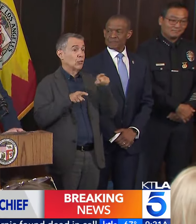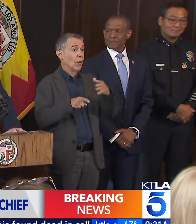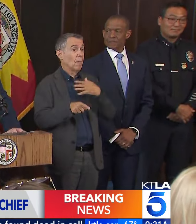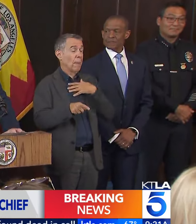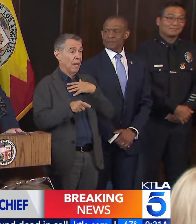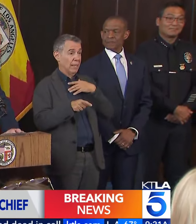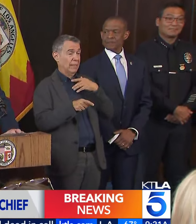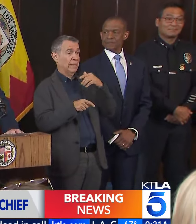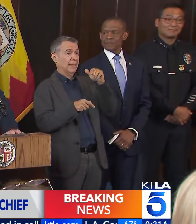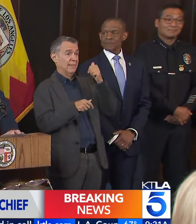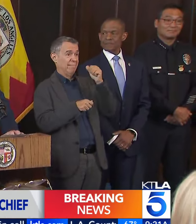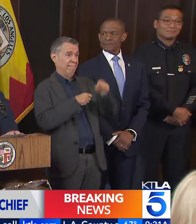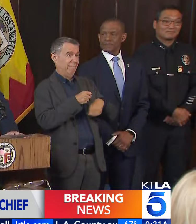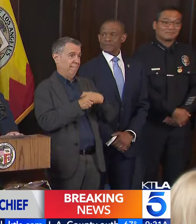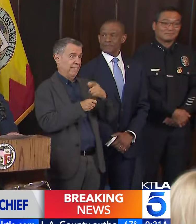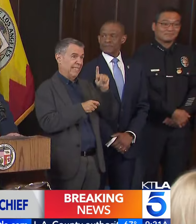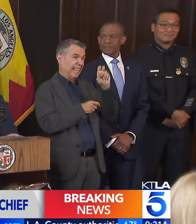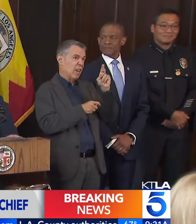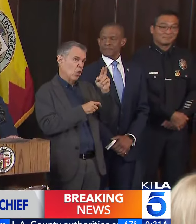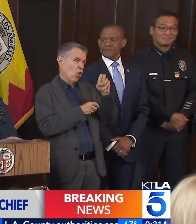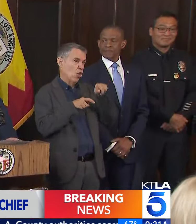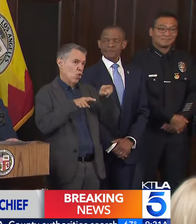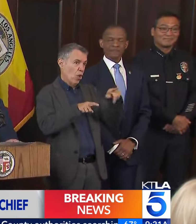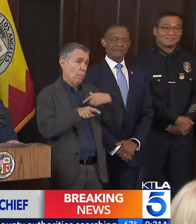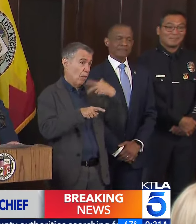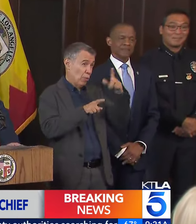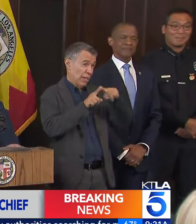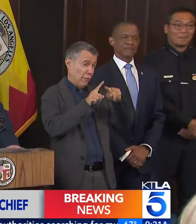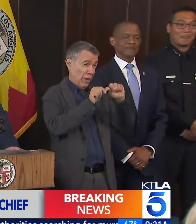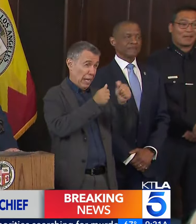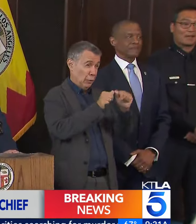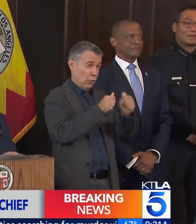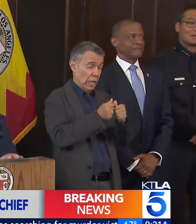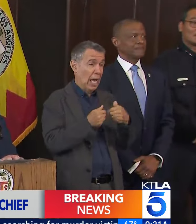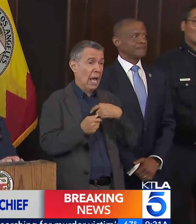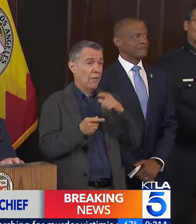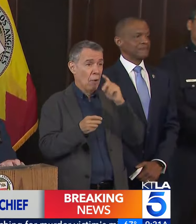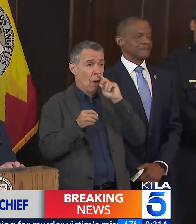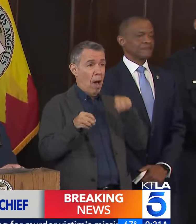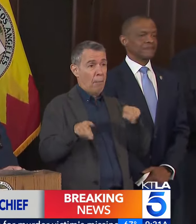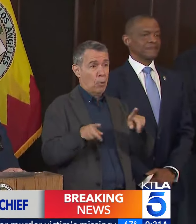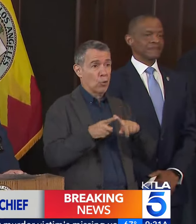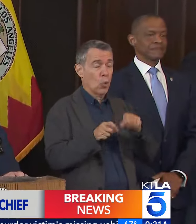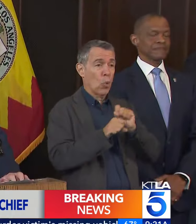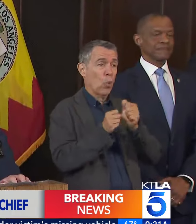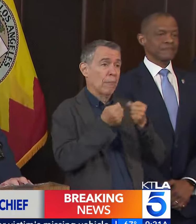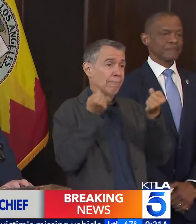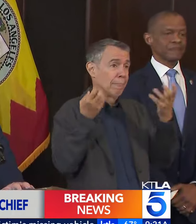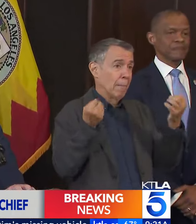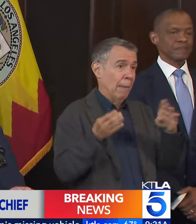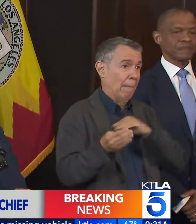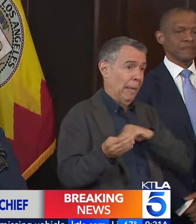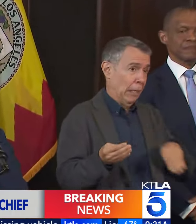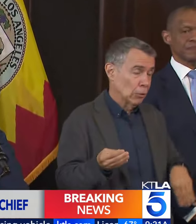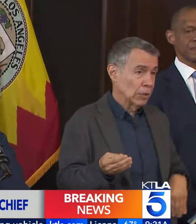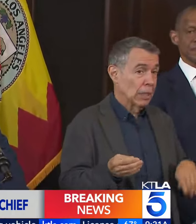CERTAINLY THANK YOU VERY VERY CONFIDENCE. I CAN SAY DURING MY TENURE